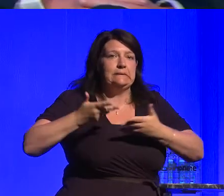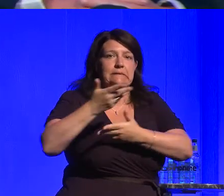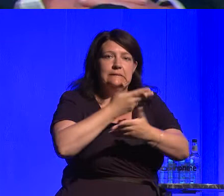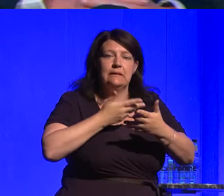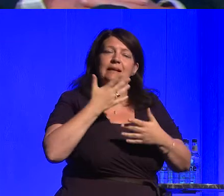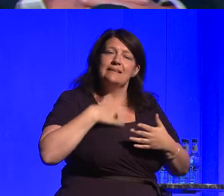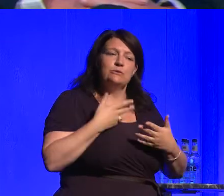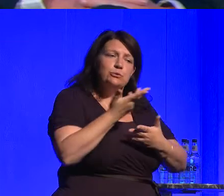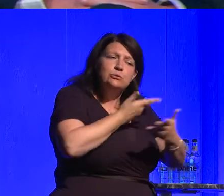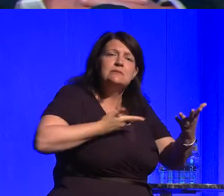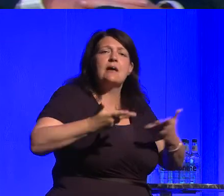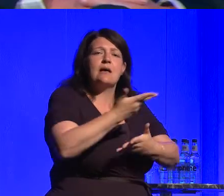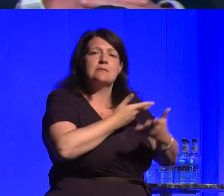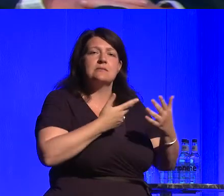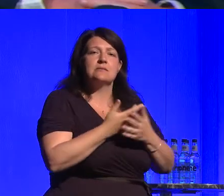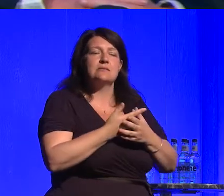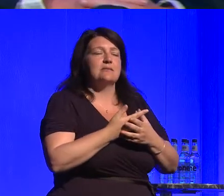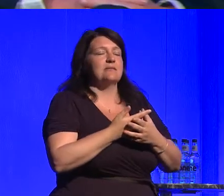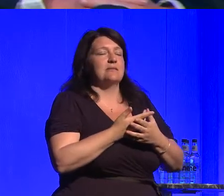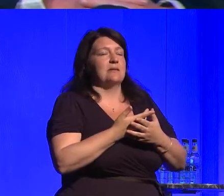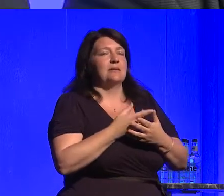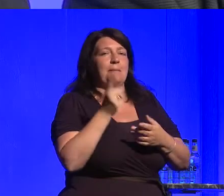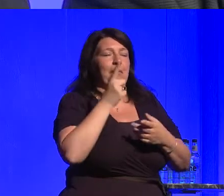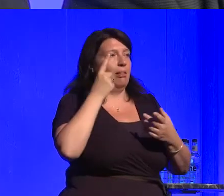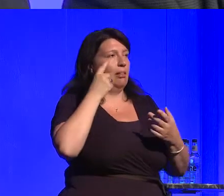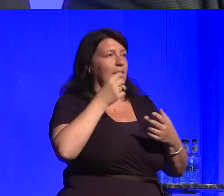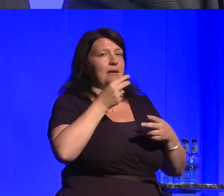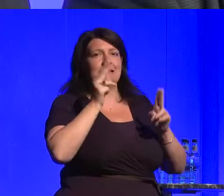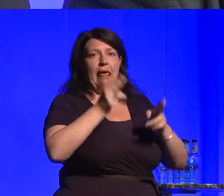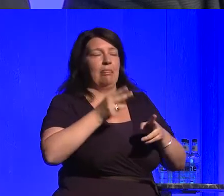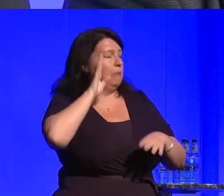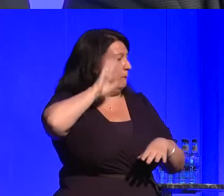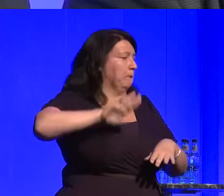death. It is a very, very complex issue.